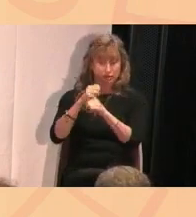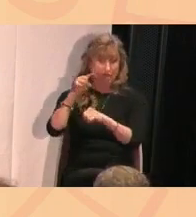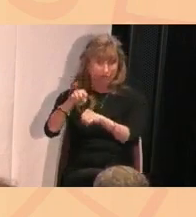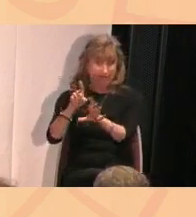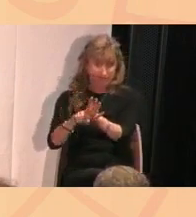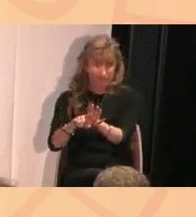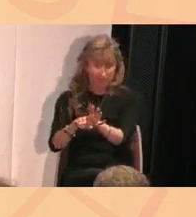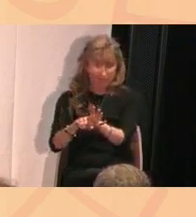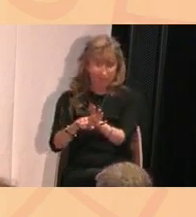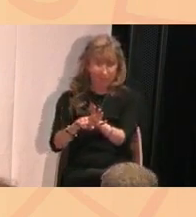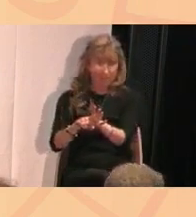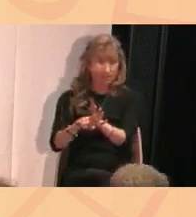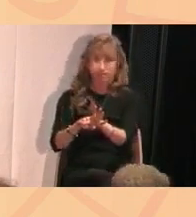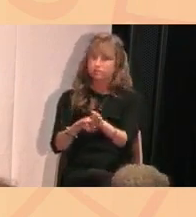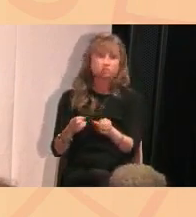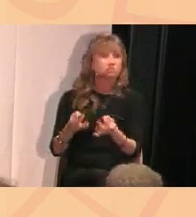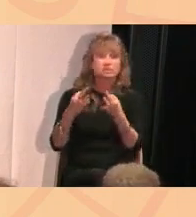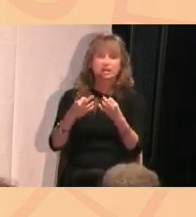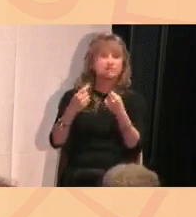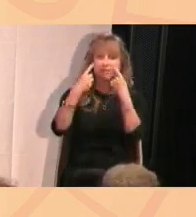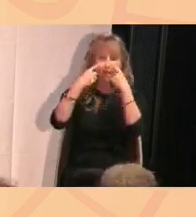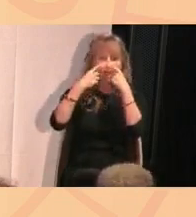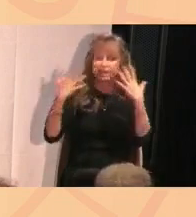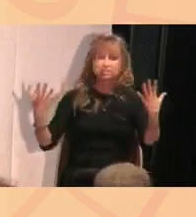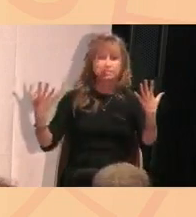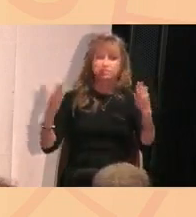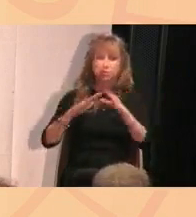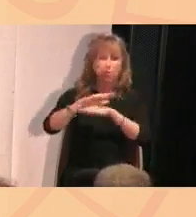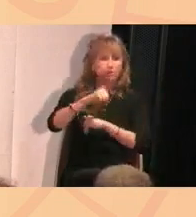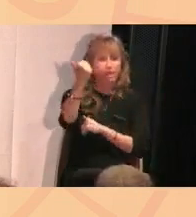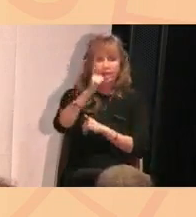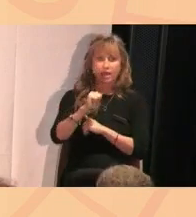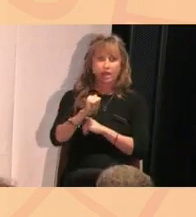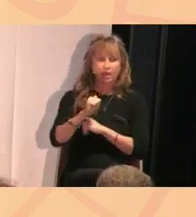take that on board and run with it and be with us on that.